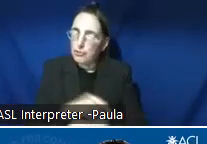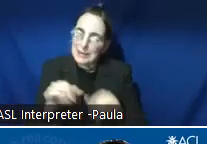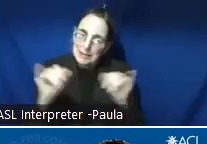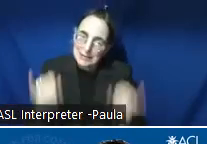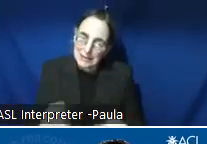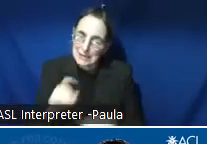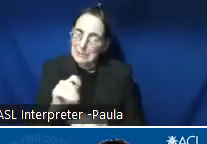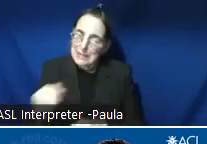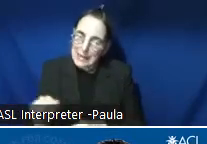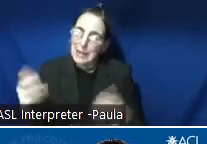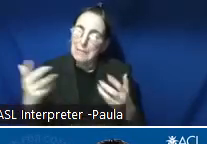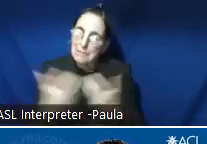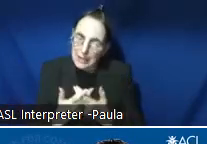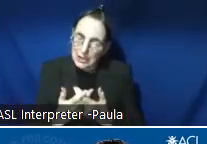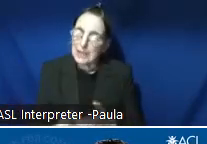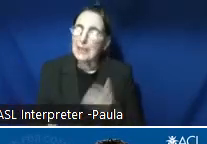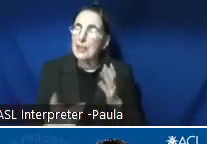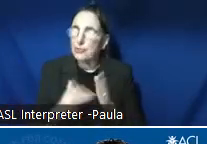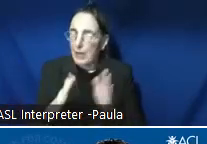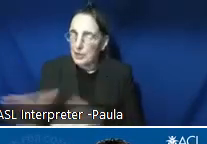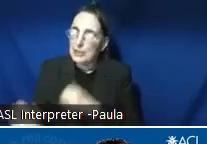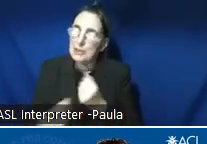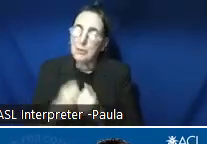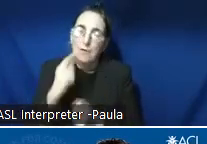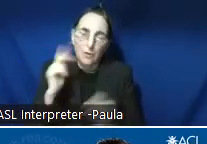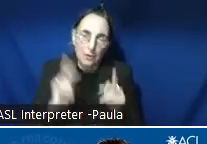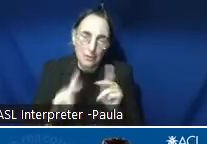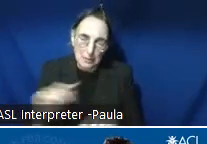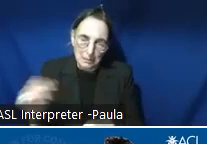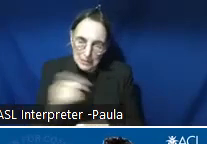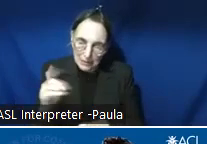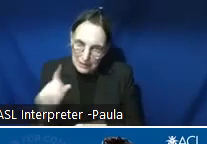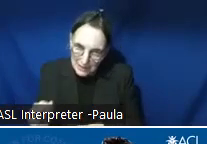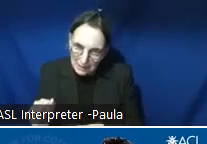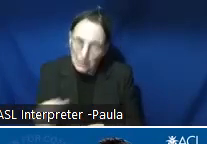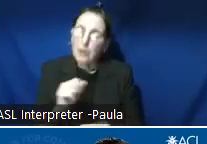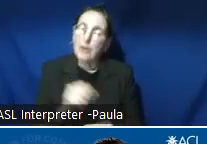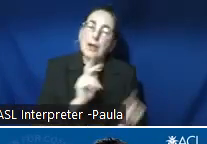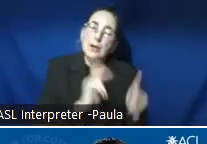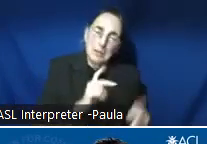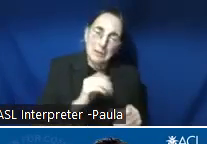support persons with disabilities and older adults to transition from hospitals and nursing homes or institutions to stable